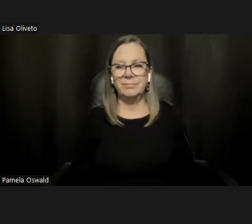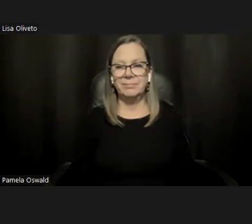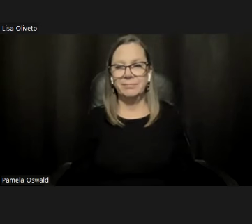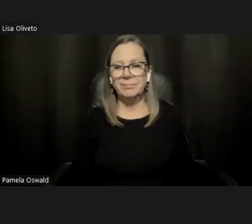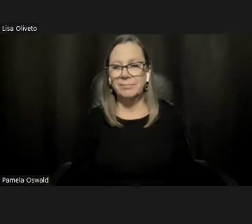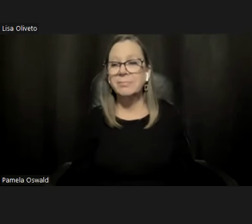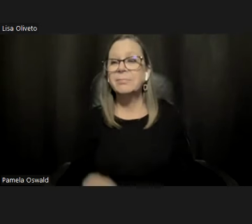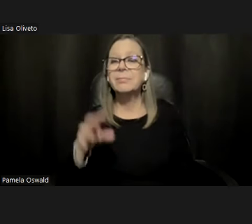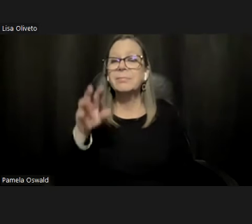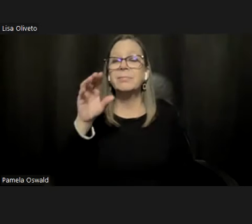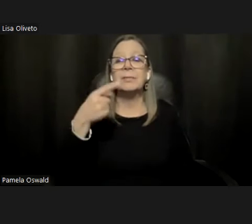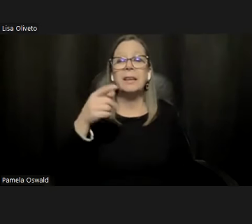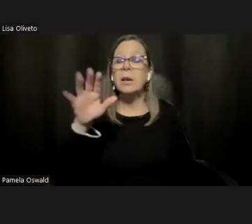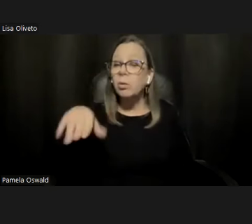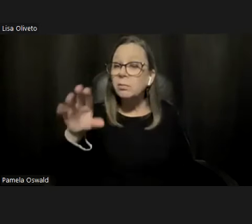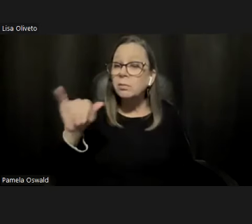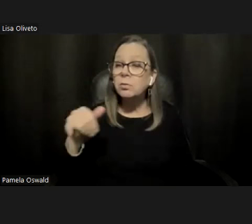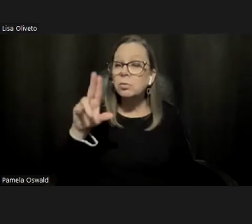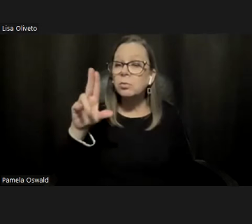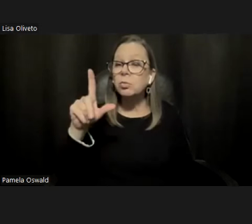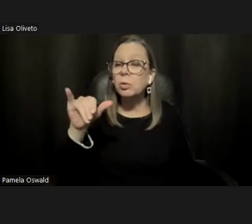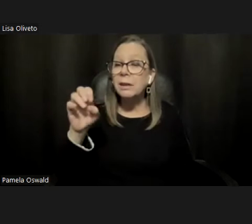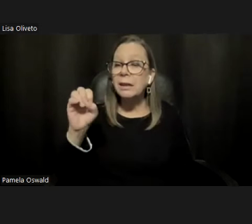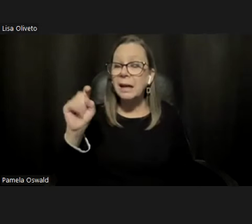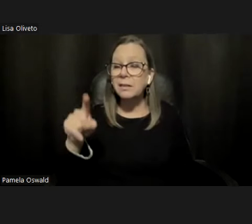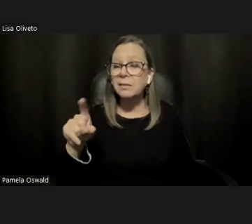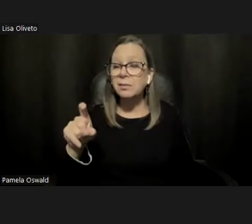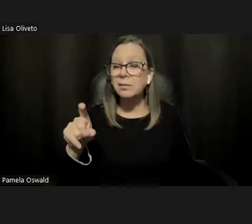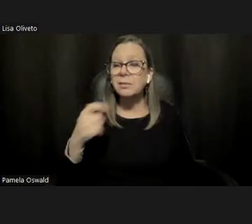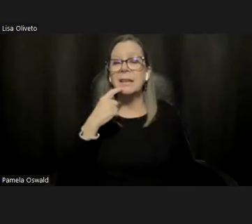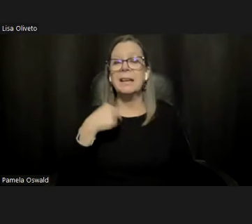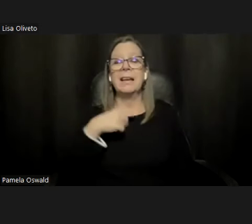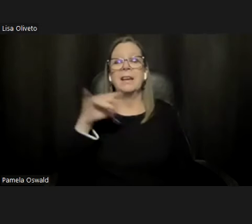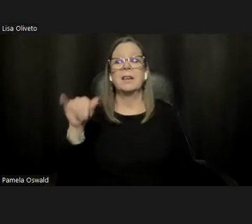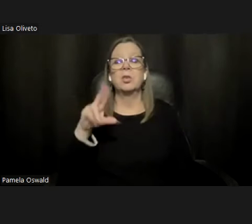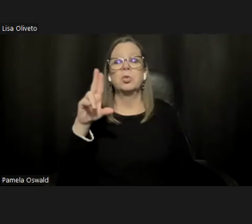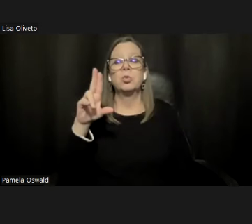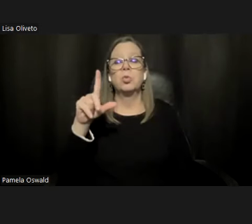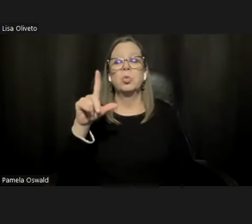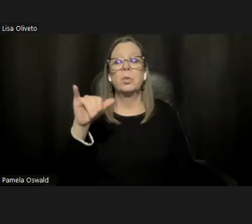This is Gabby. Juliet? This is Juliet.